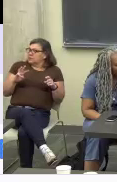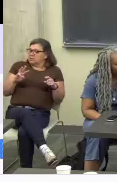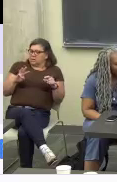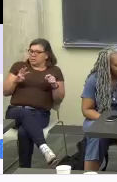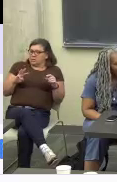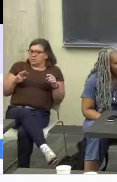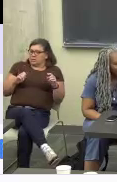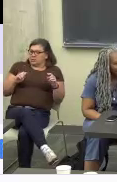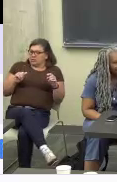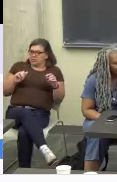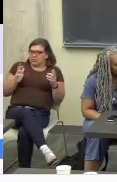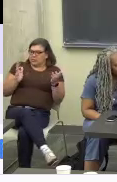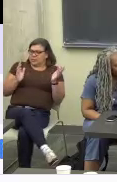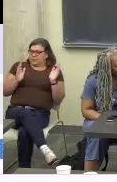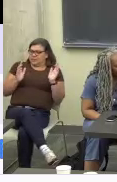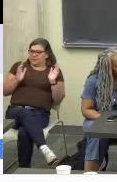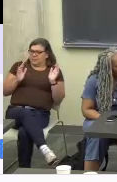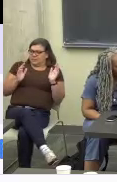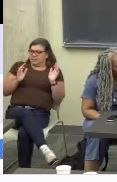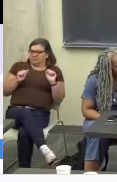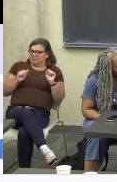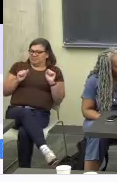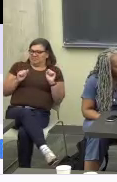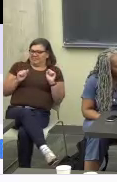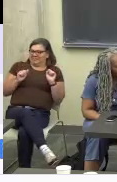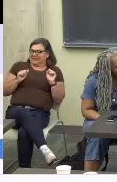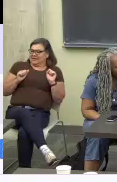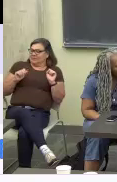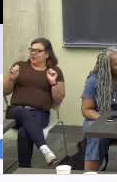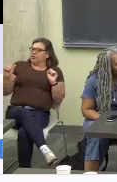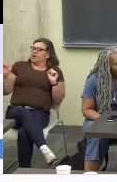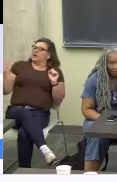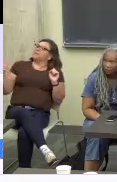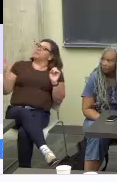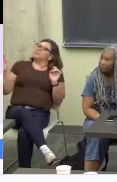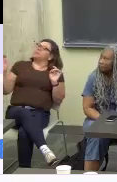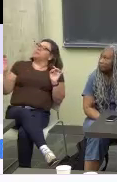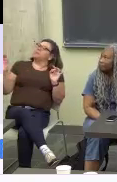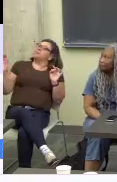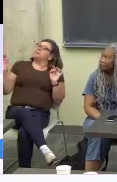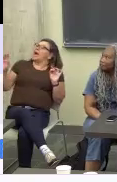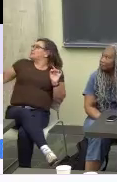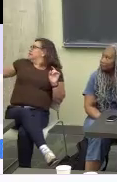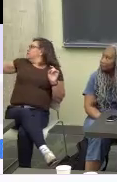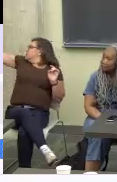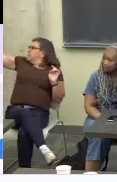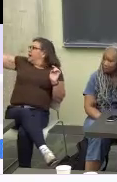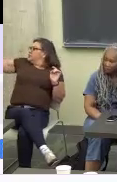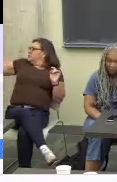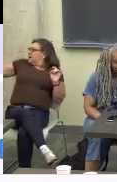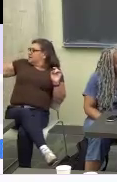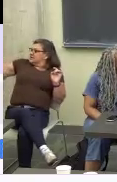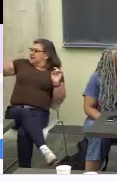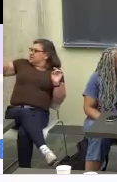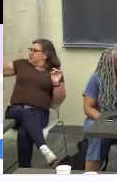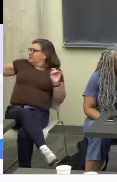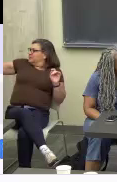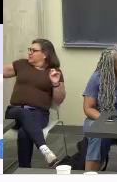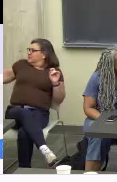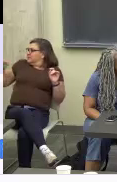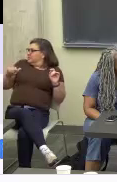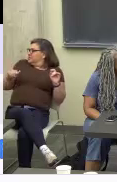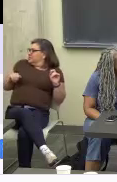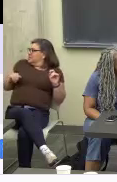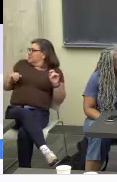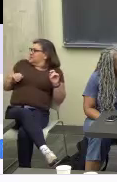And the human rights museum, right? And so we have an opportunity Okay, guys, we have